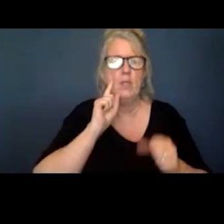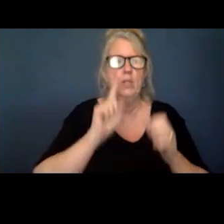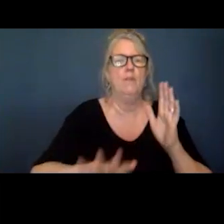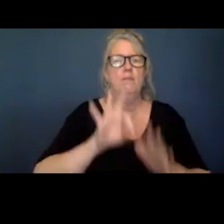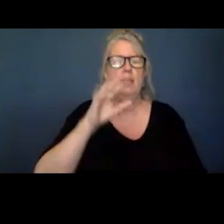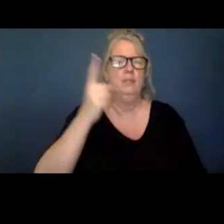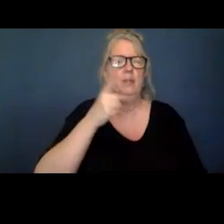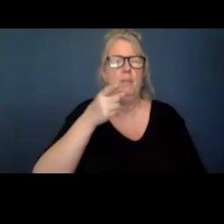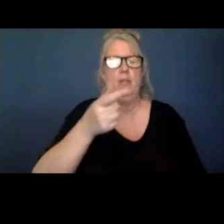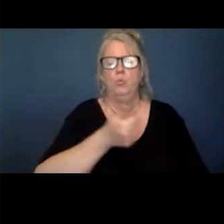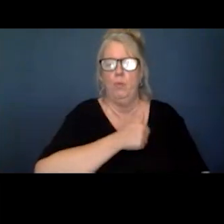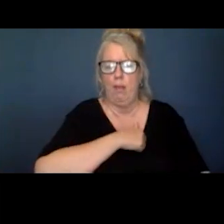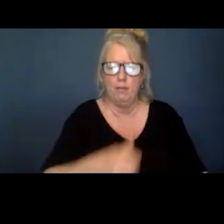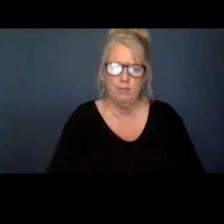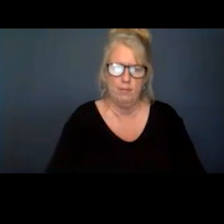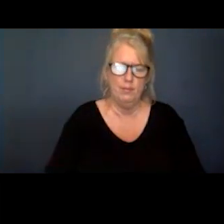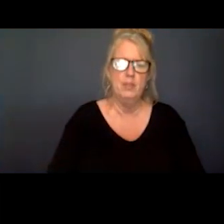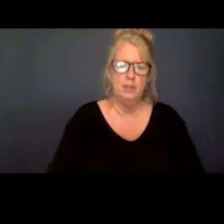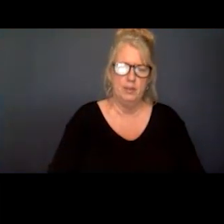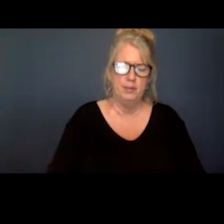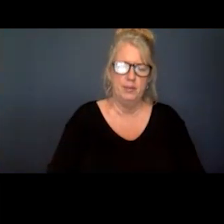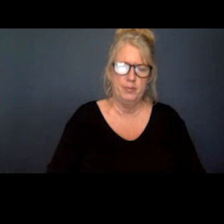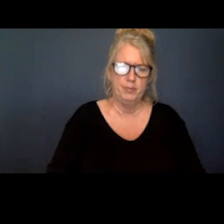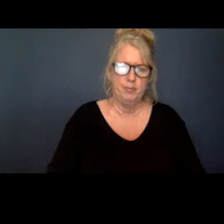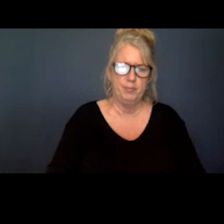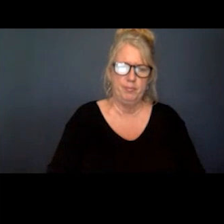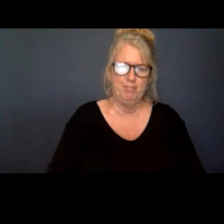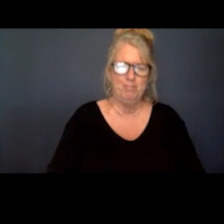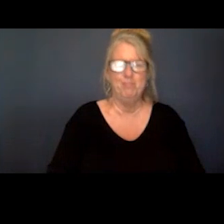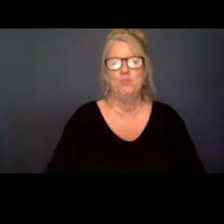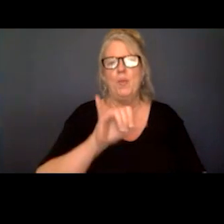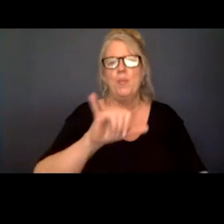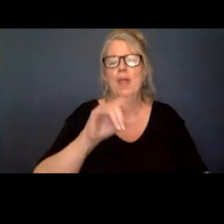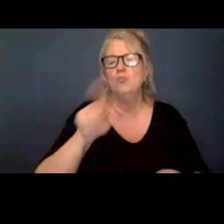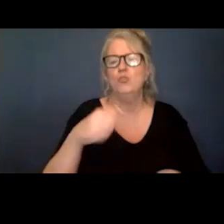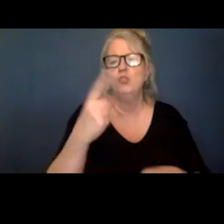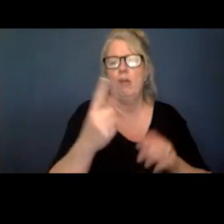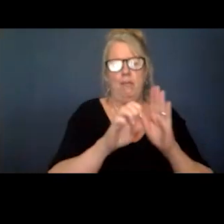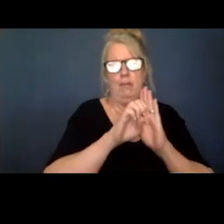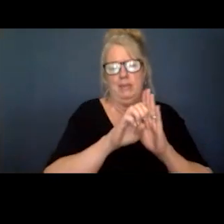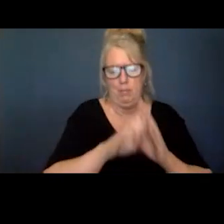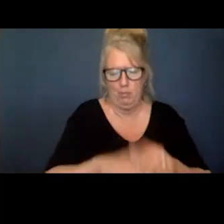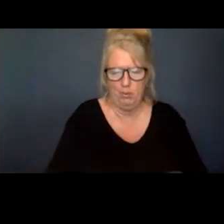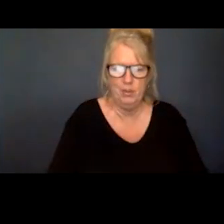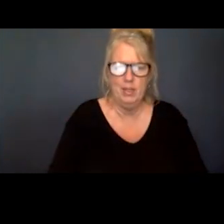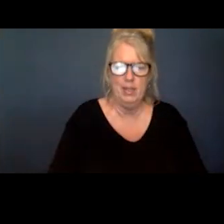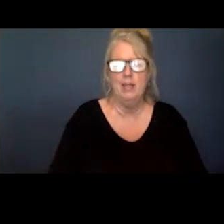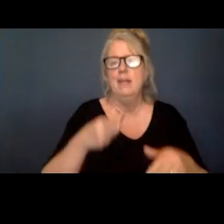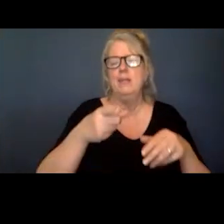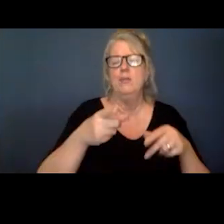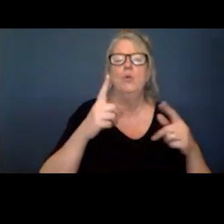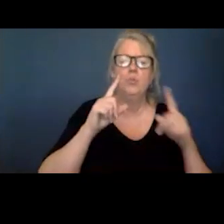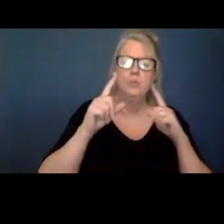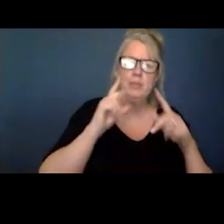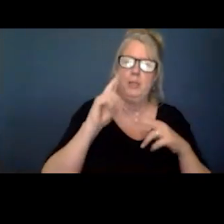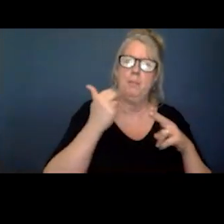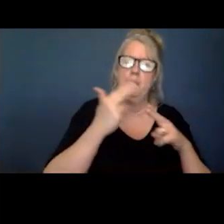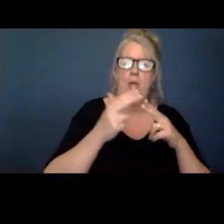love. Again, that's just an example. Here, we're speaking to what matters to the individual,